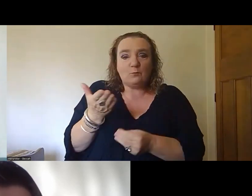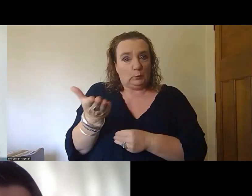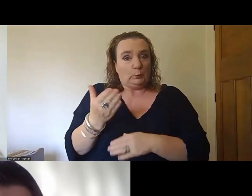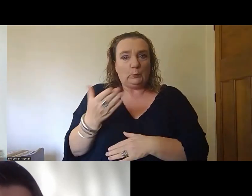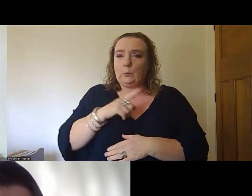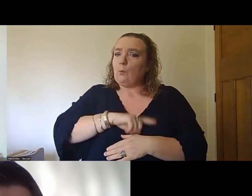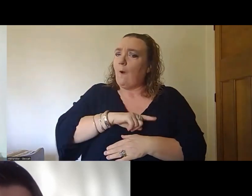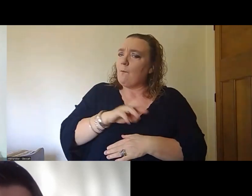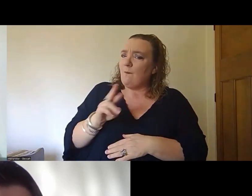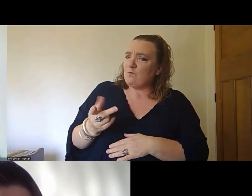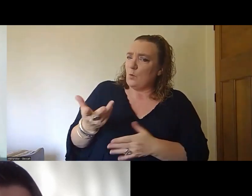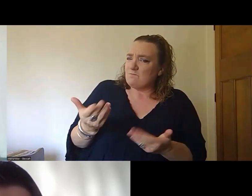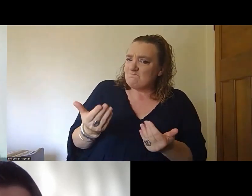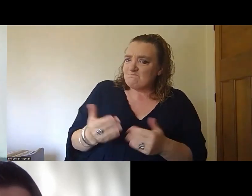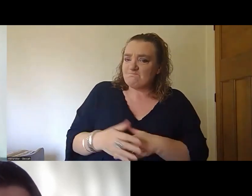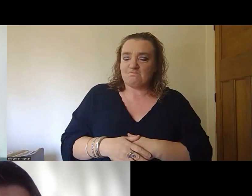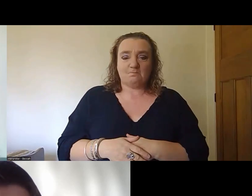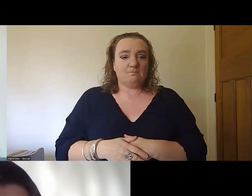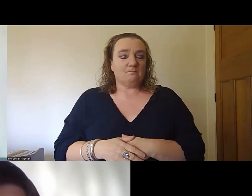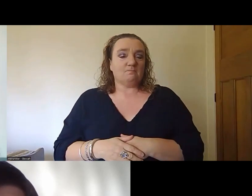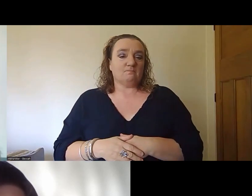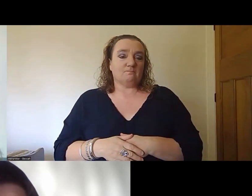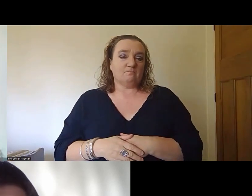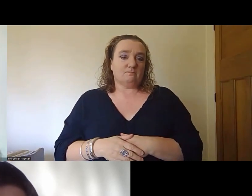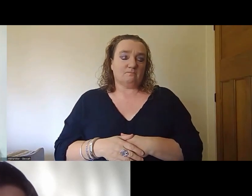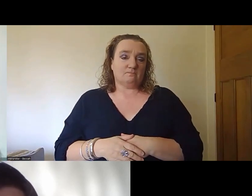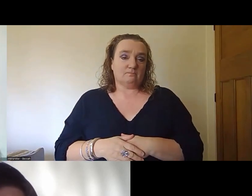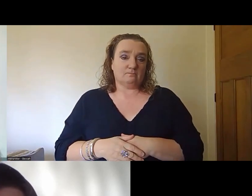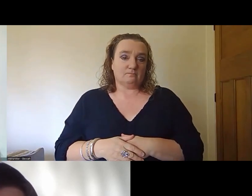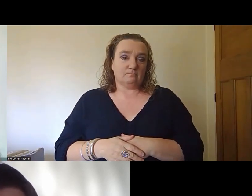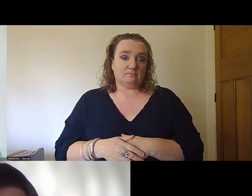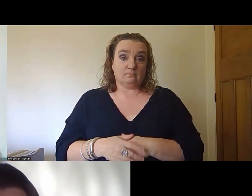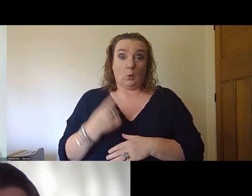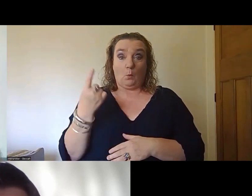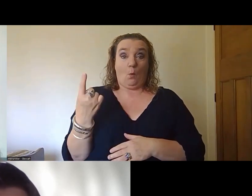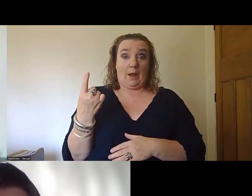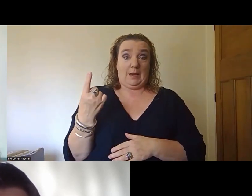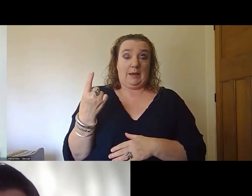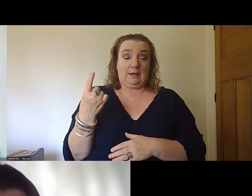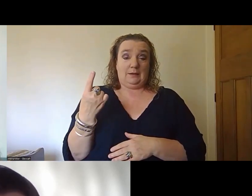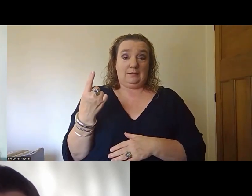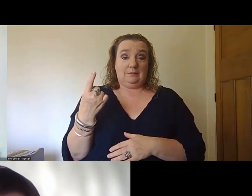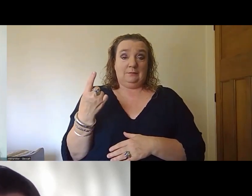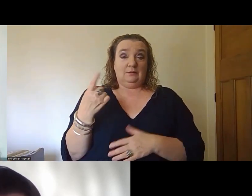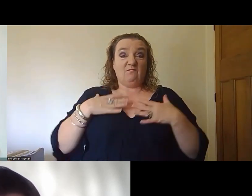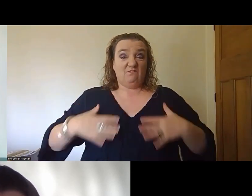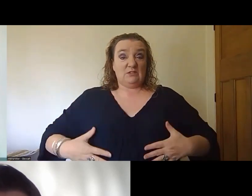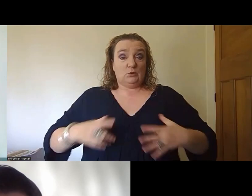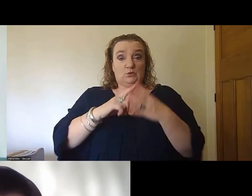being in that mainstream space? Well, I was the only person with a physical disability